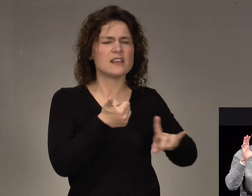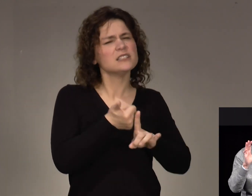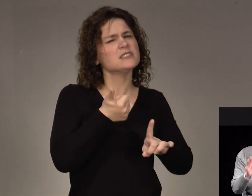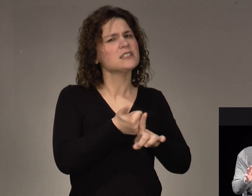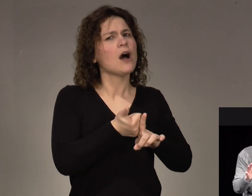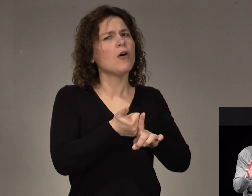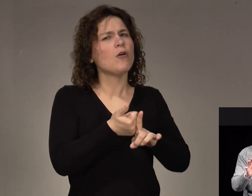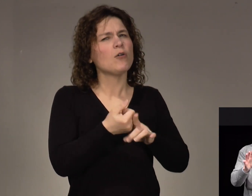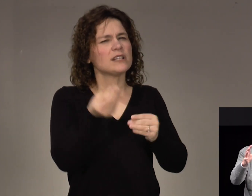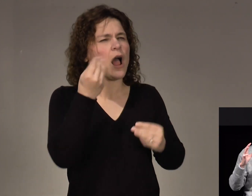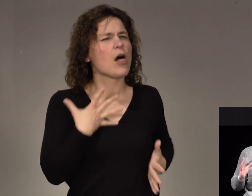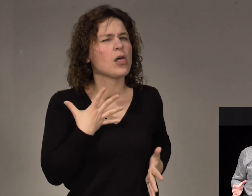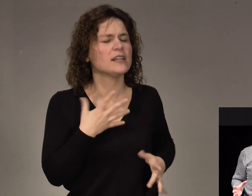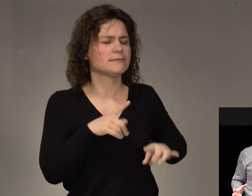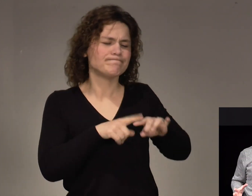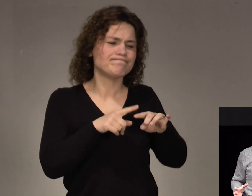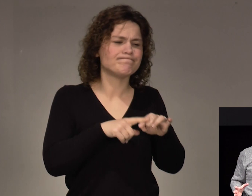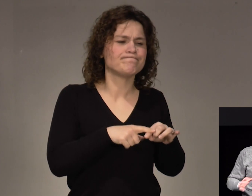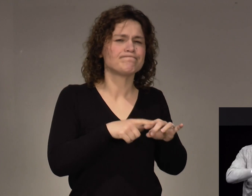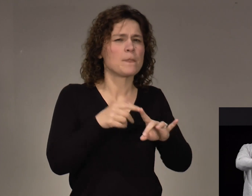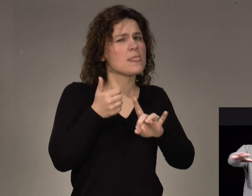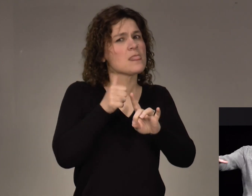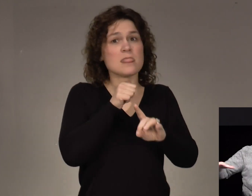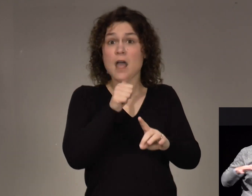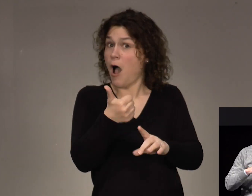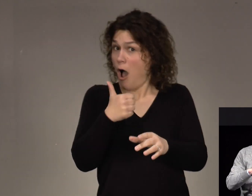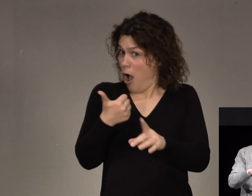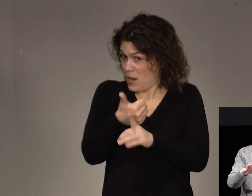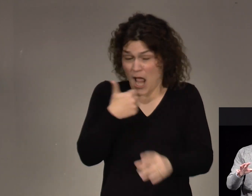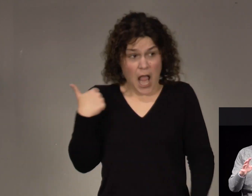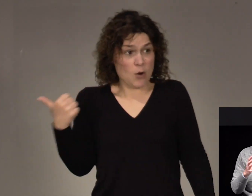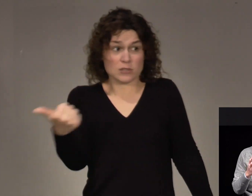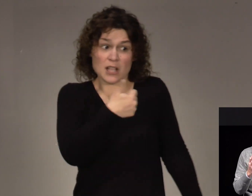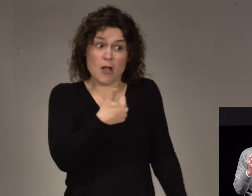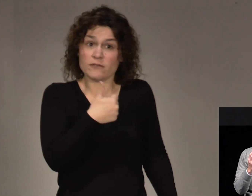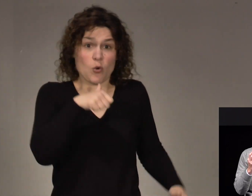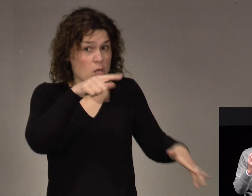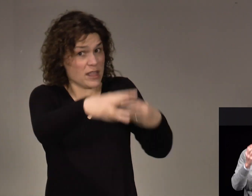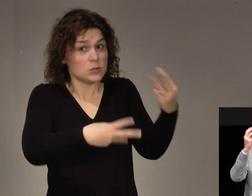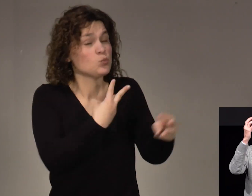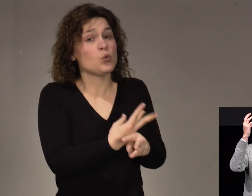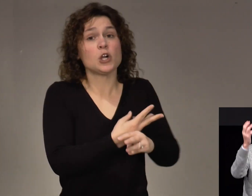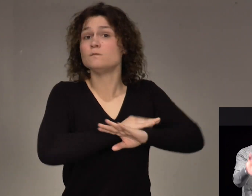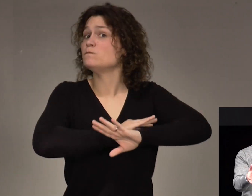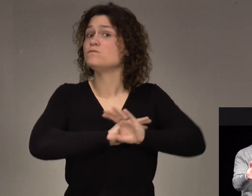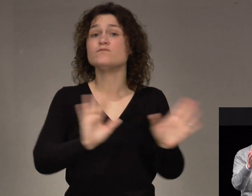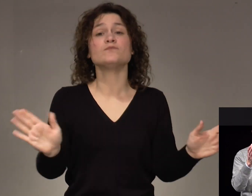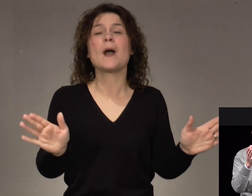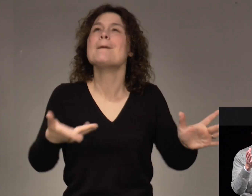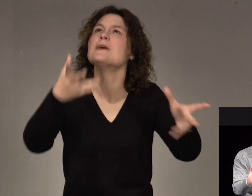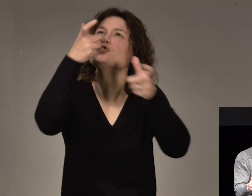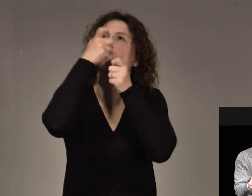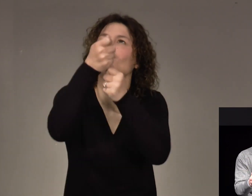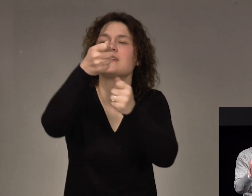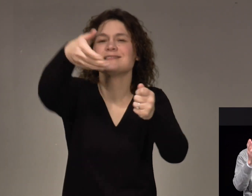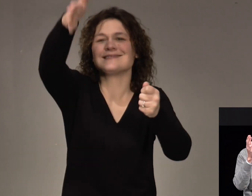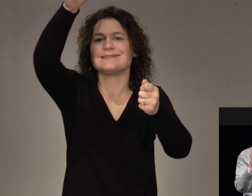rely not on ourselves or anything in this life but on the God who raises the